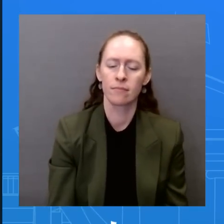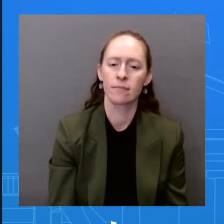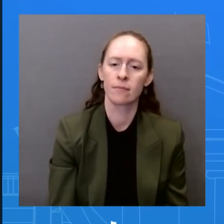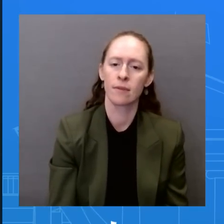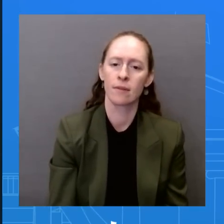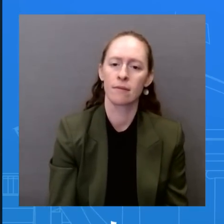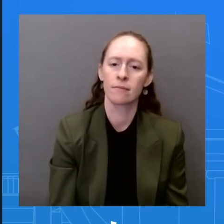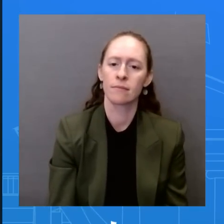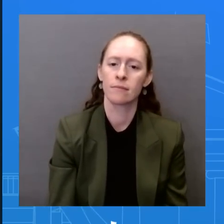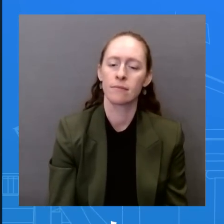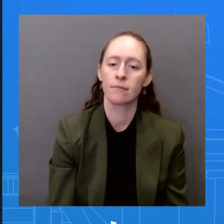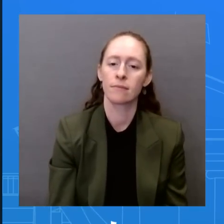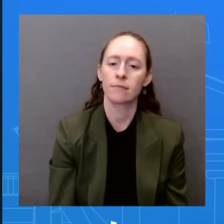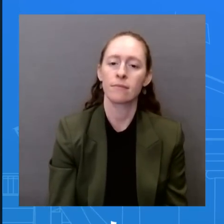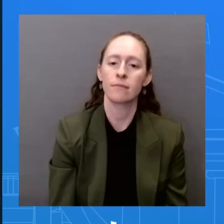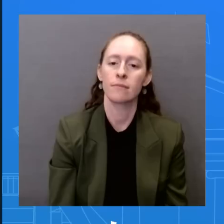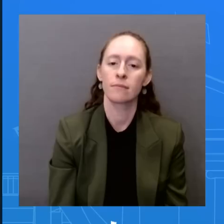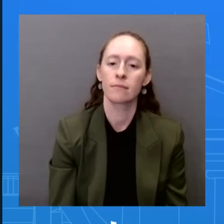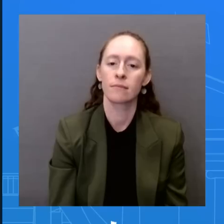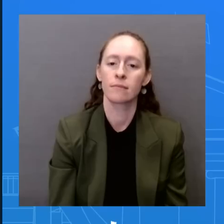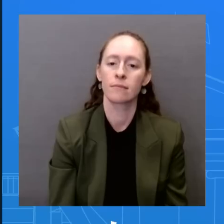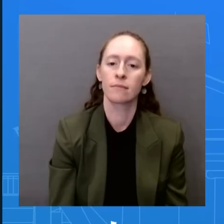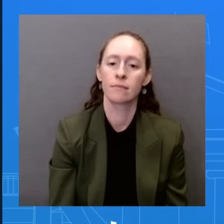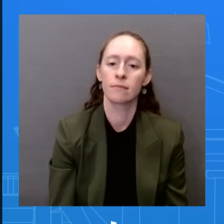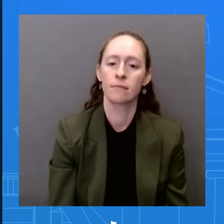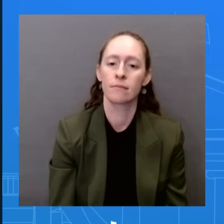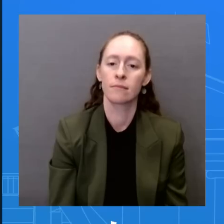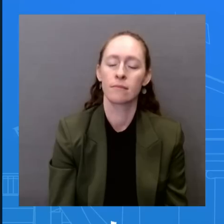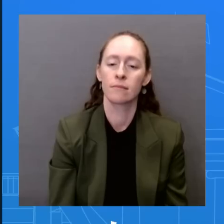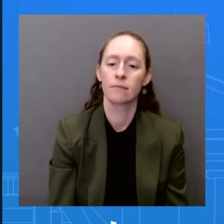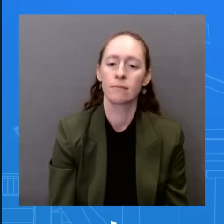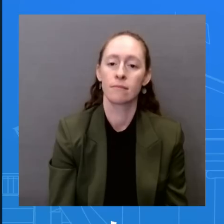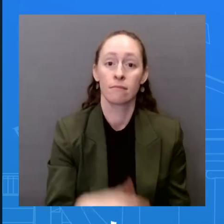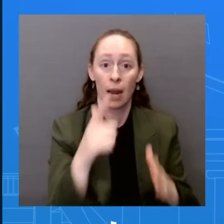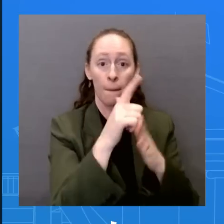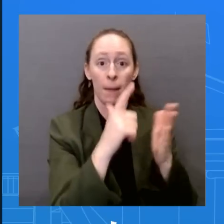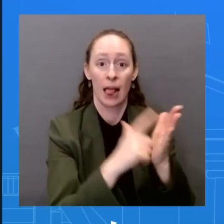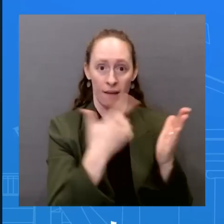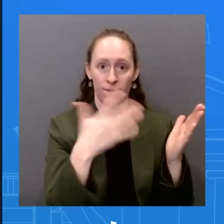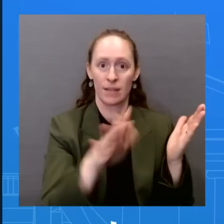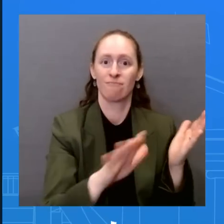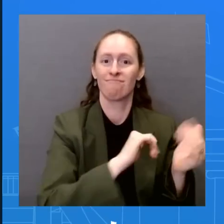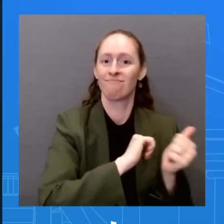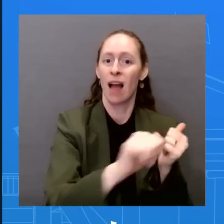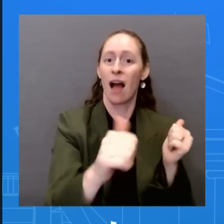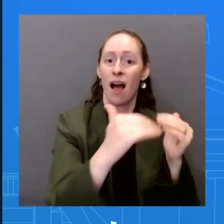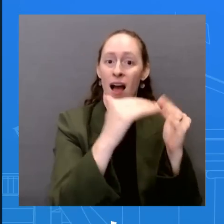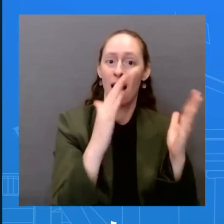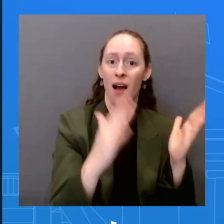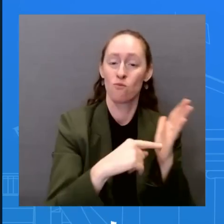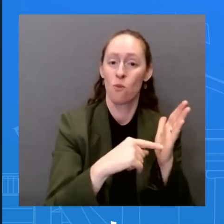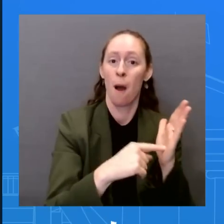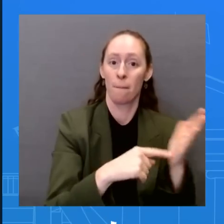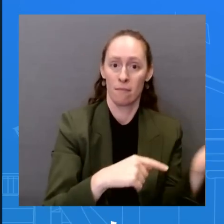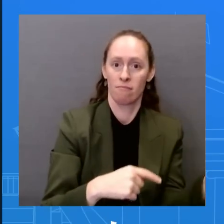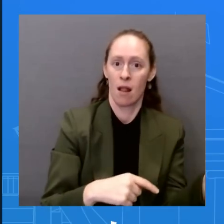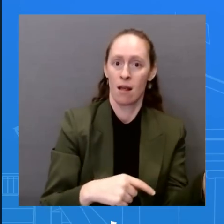he put out a SAP, as you all know, supporting that piece of legislation. So it has his full support.